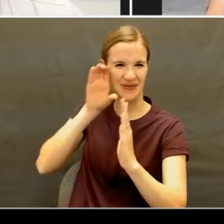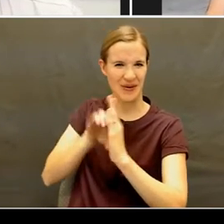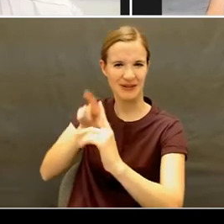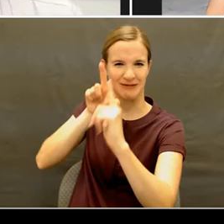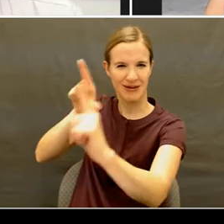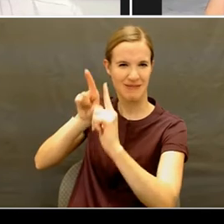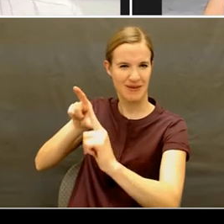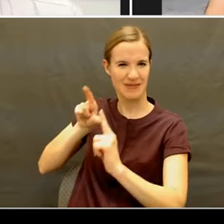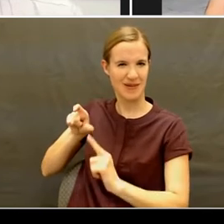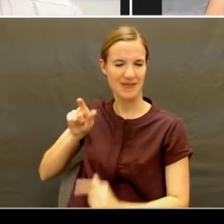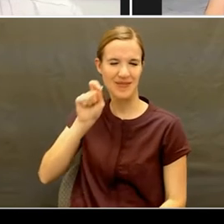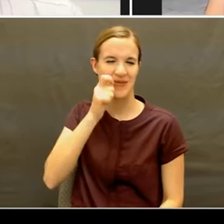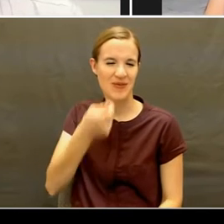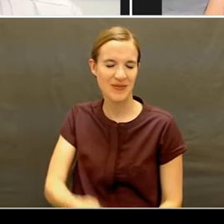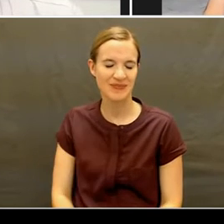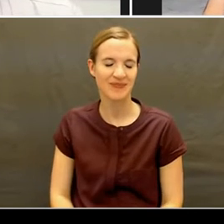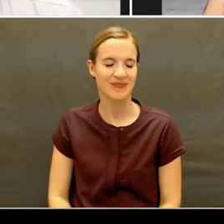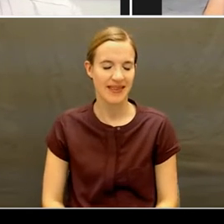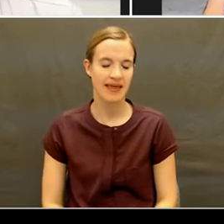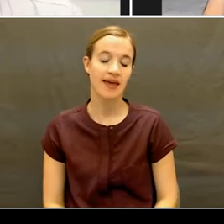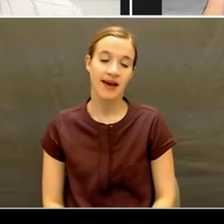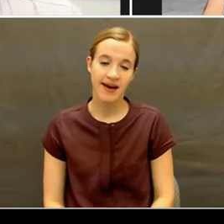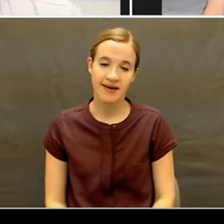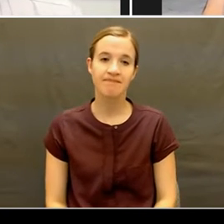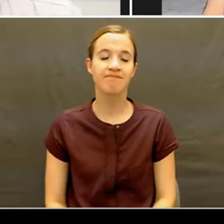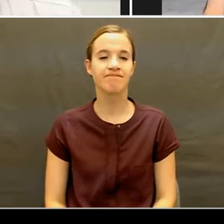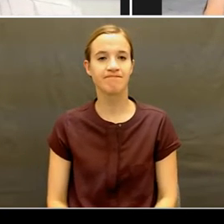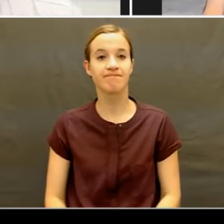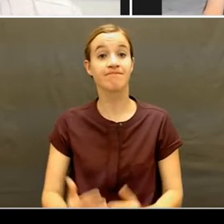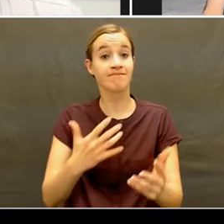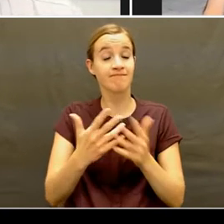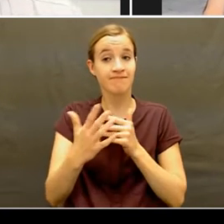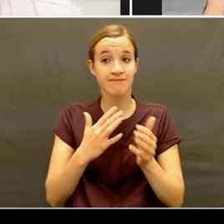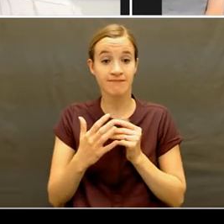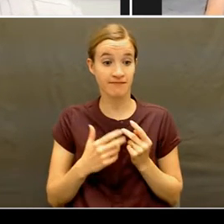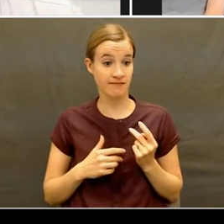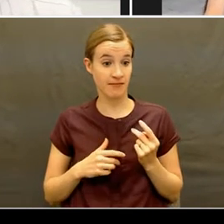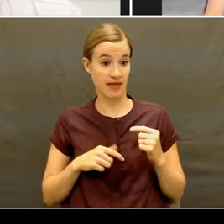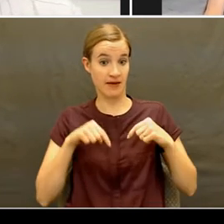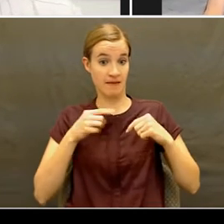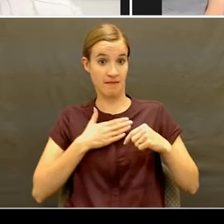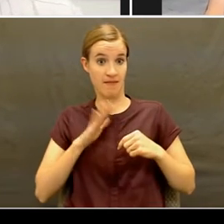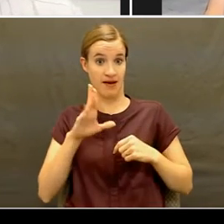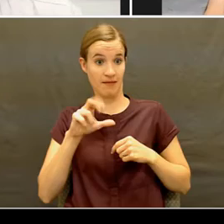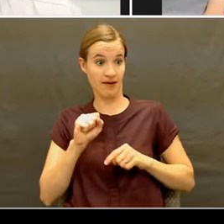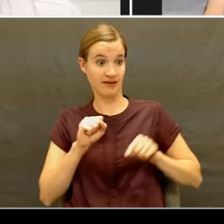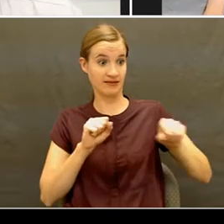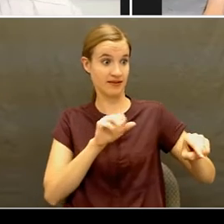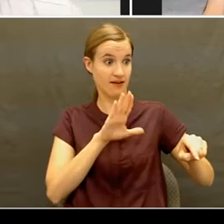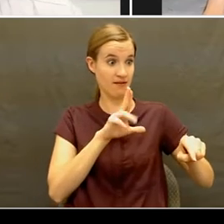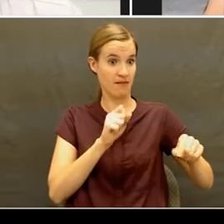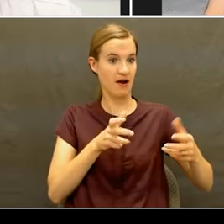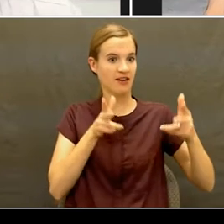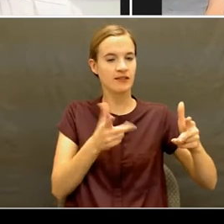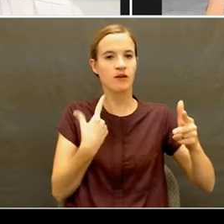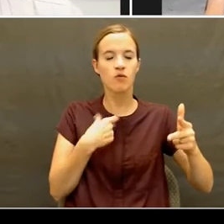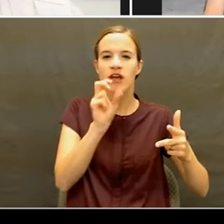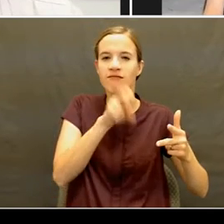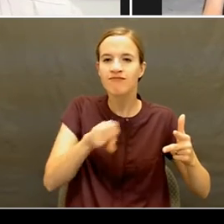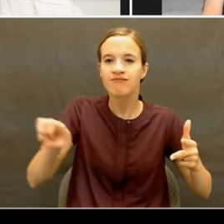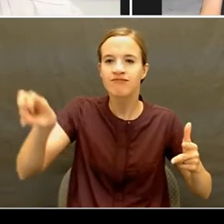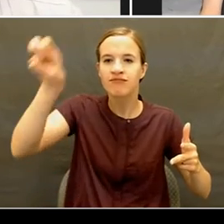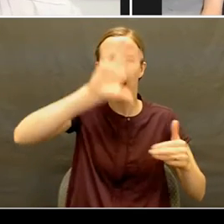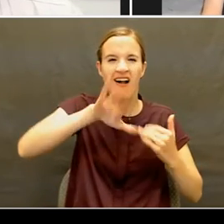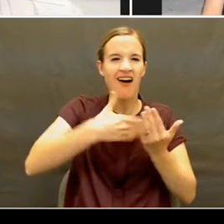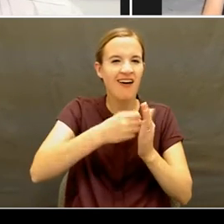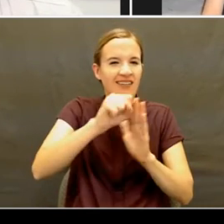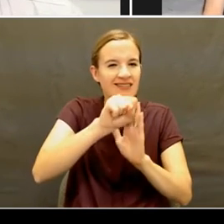and that was we hit every every state and actually even flew with our pictures and flyers to Hawaii